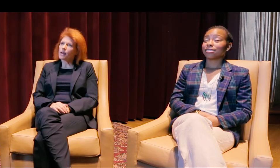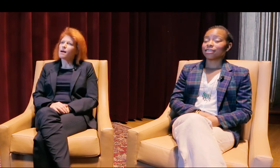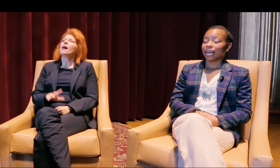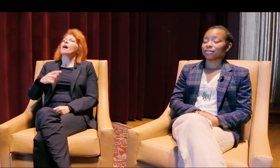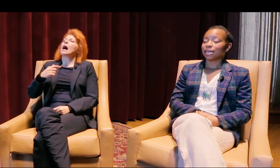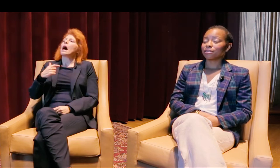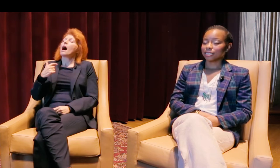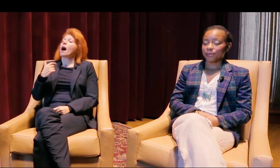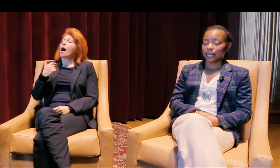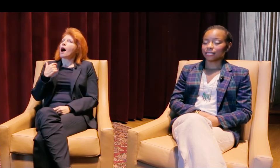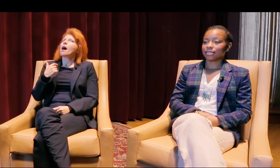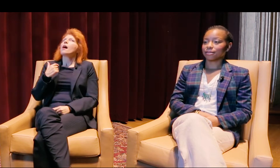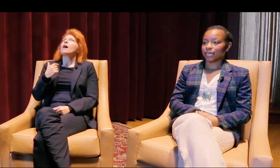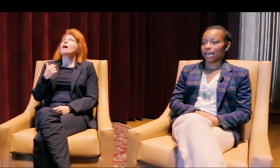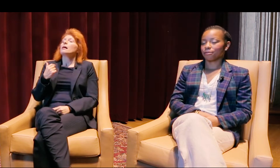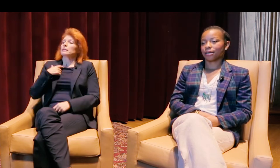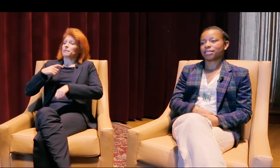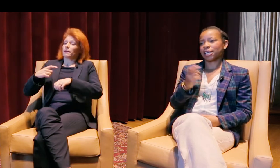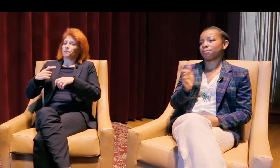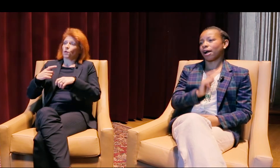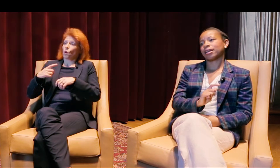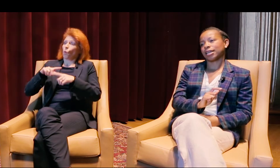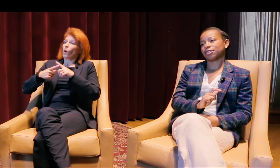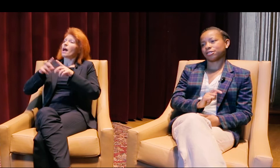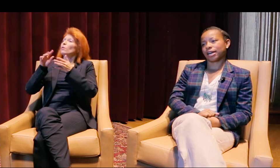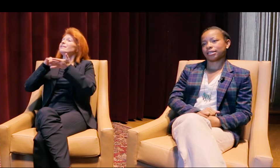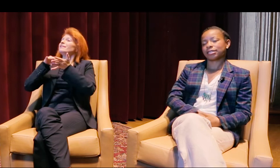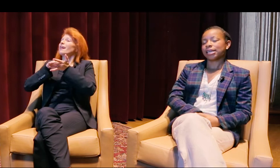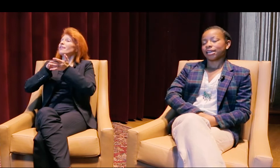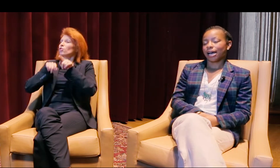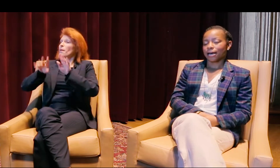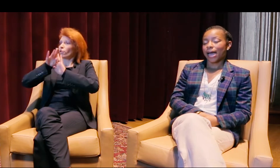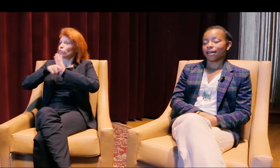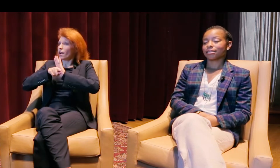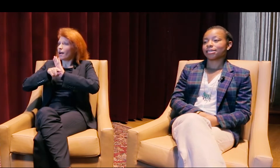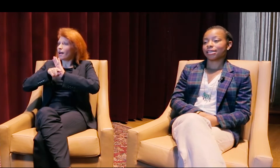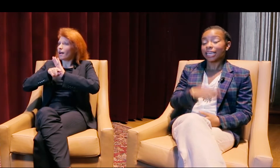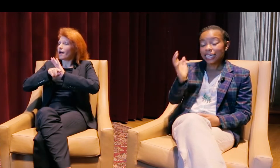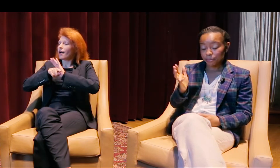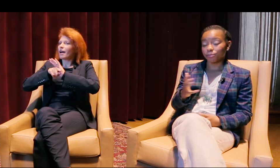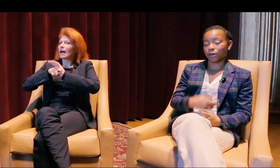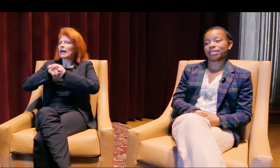I did, I was able to spend some time when I was studying abroad in undergrad in Buenos Aires, Argentina